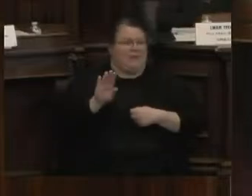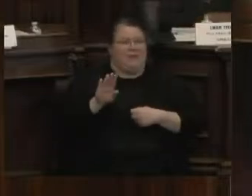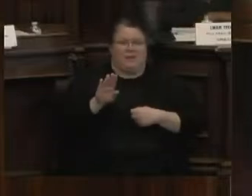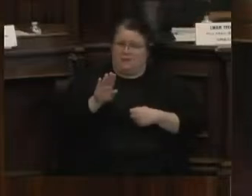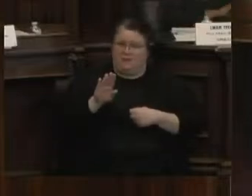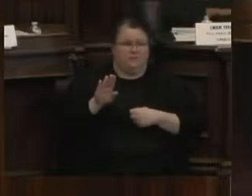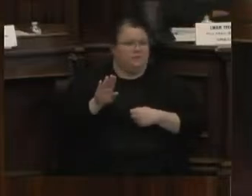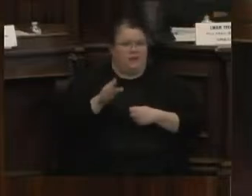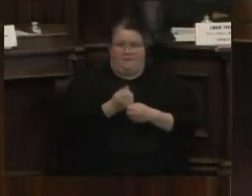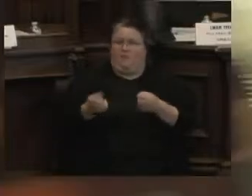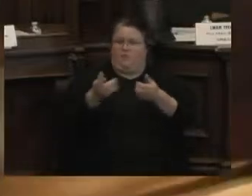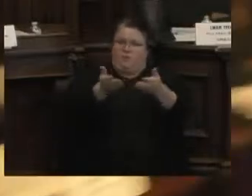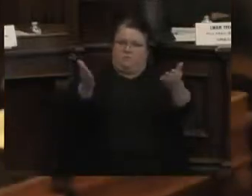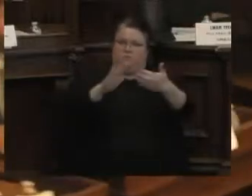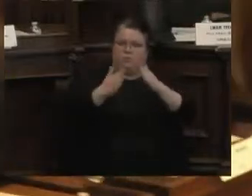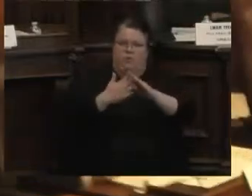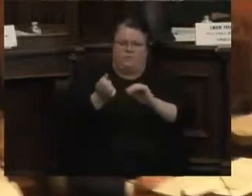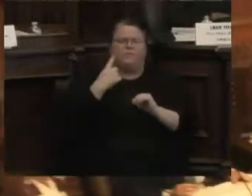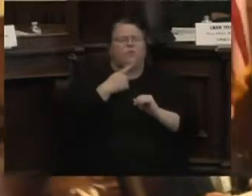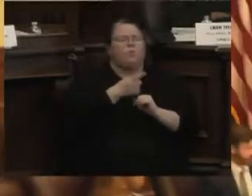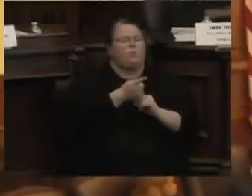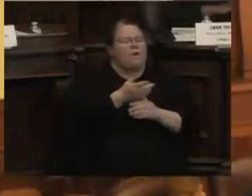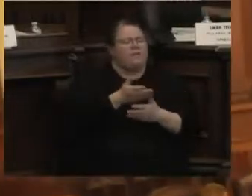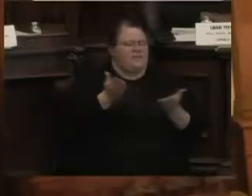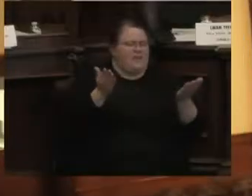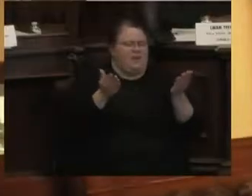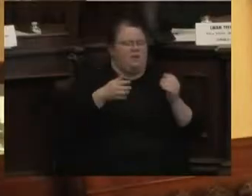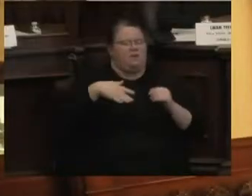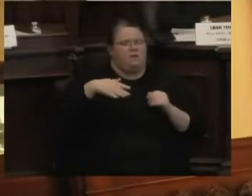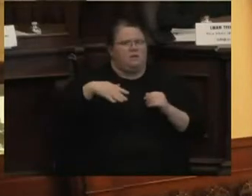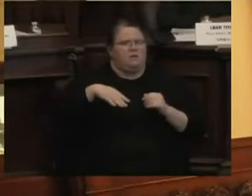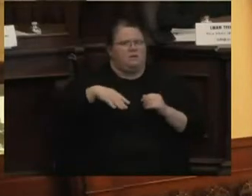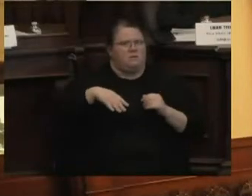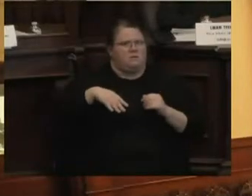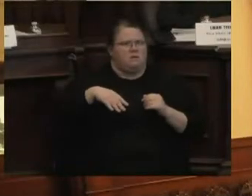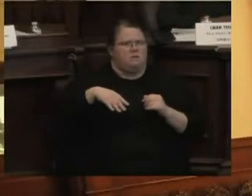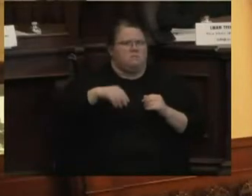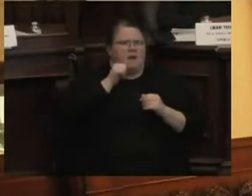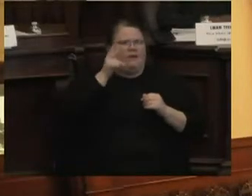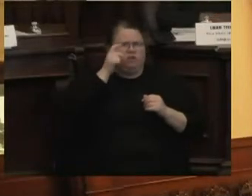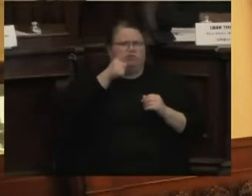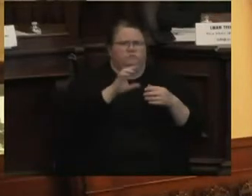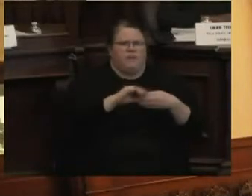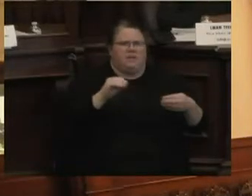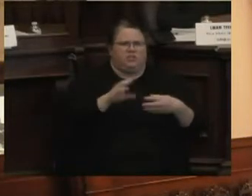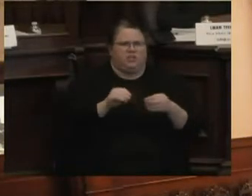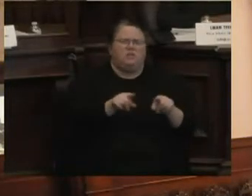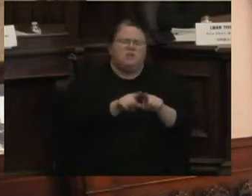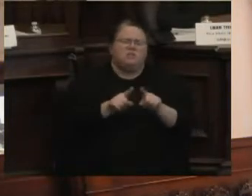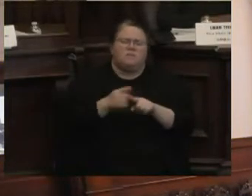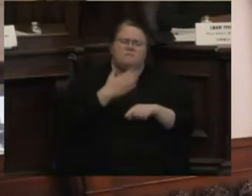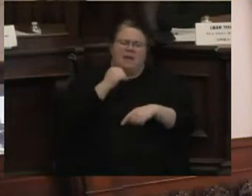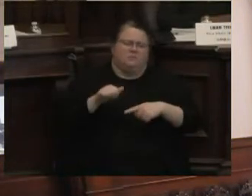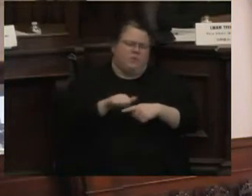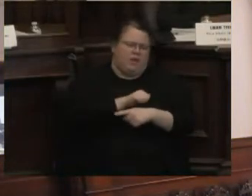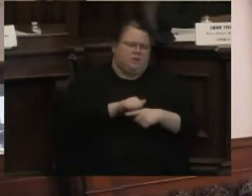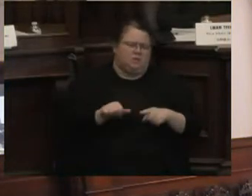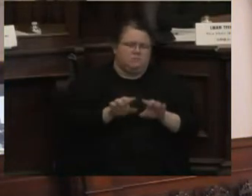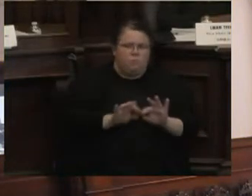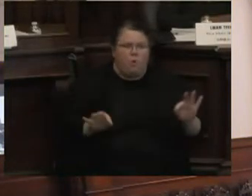You know, absolutely essential to the work we do to ensure that the tab is accessible to the entire community. One thing